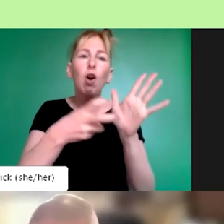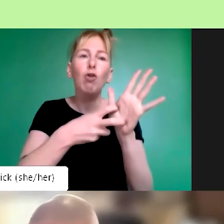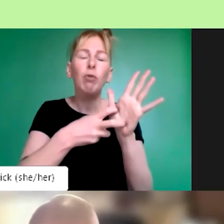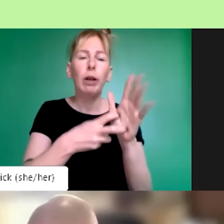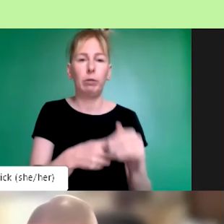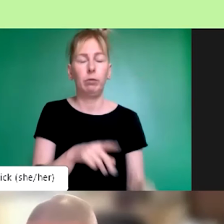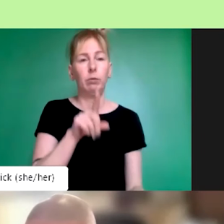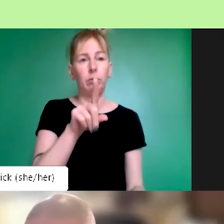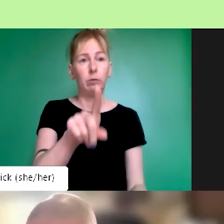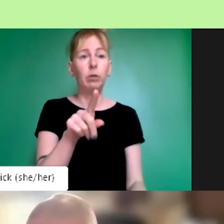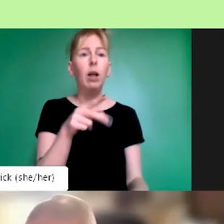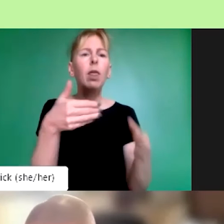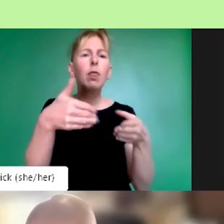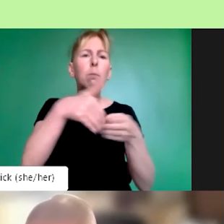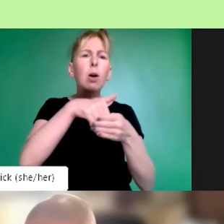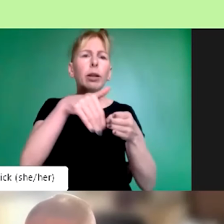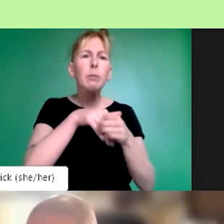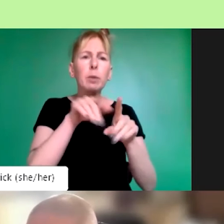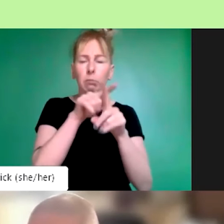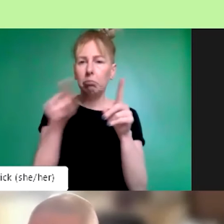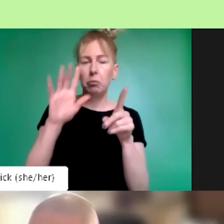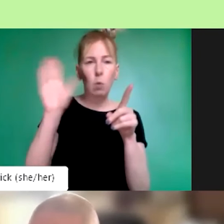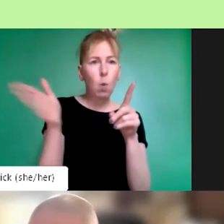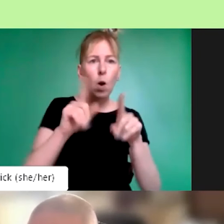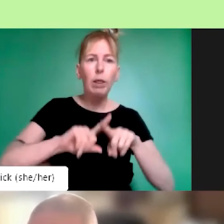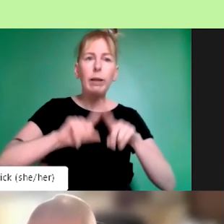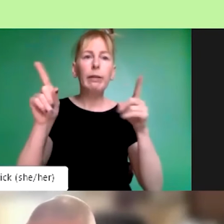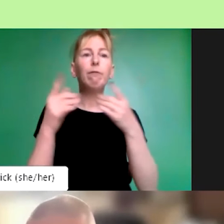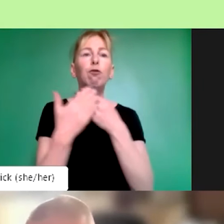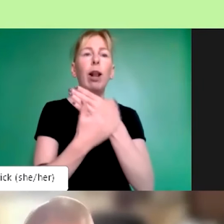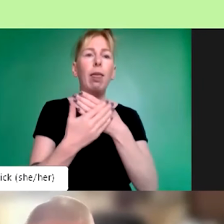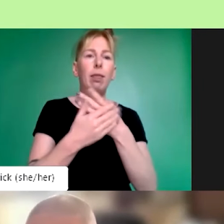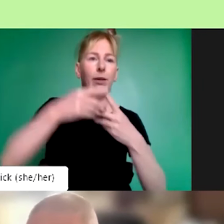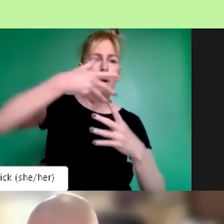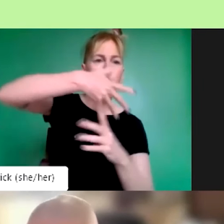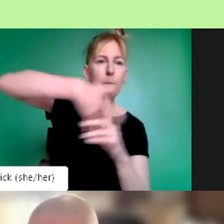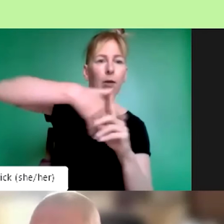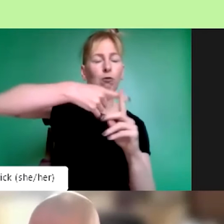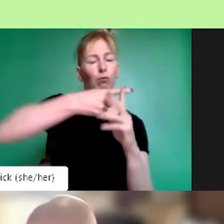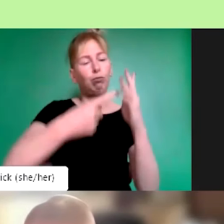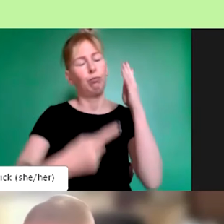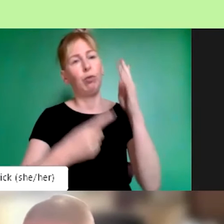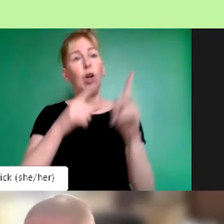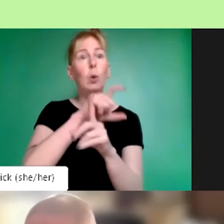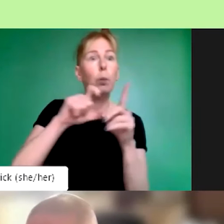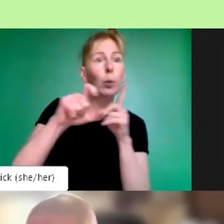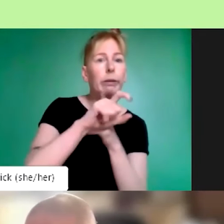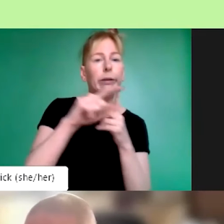communities, different ethnic communities, using their cosmology to forefront the